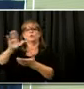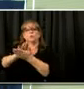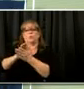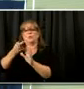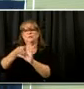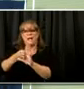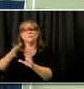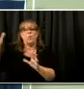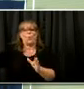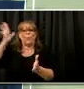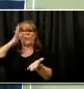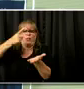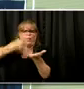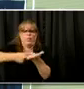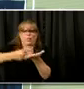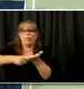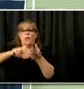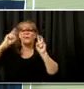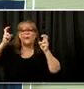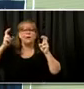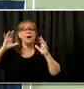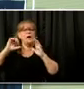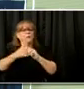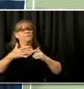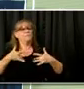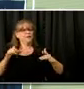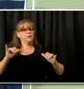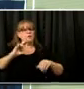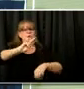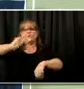many families who are still figuring out what to do who haven't yet enrolled their kid in school